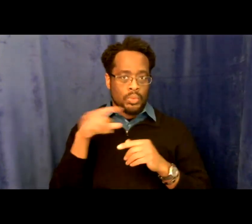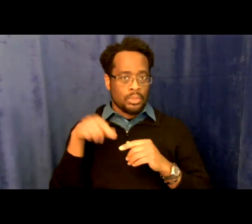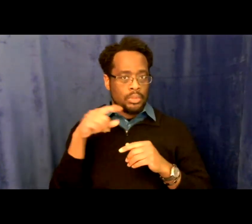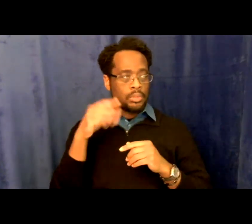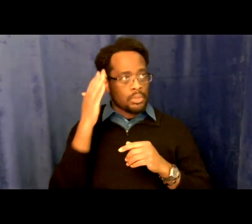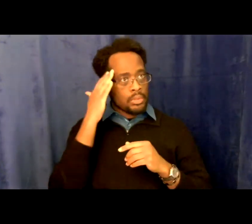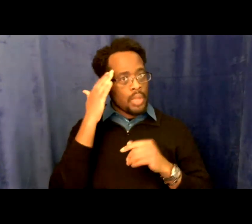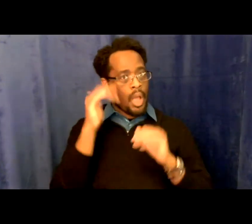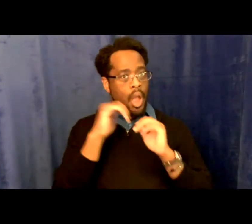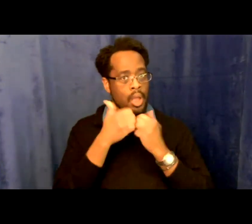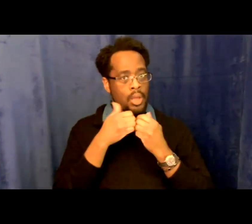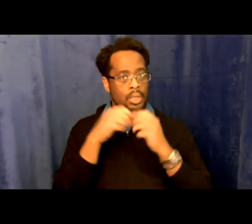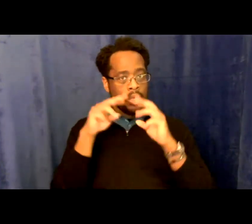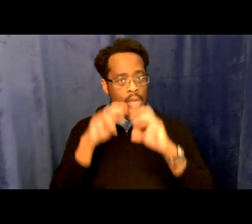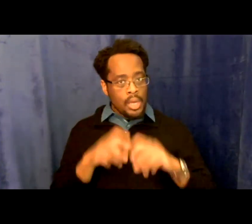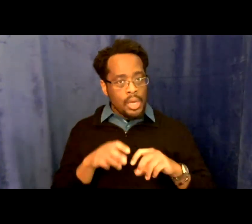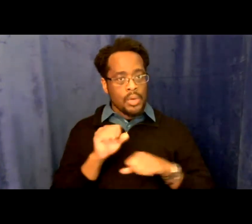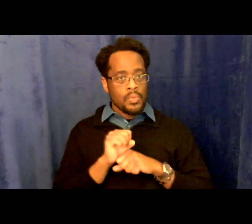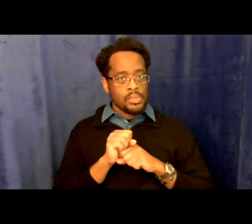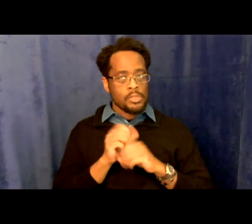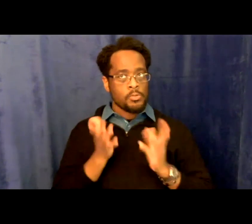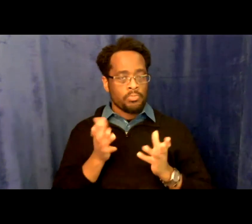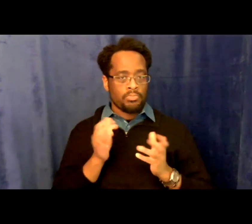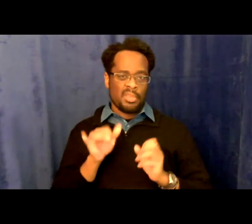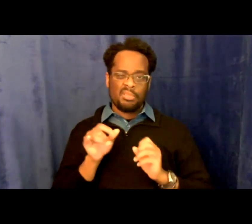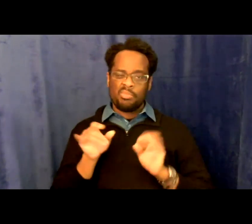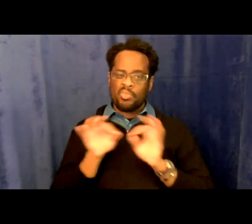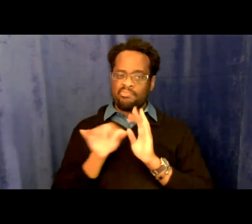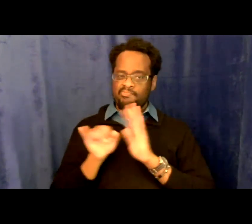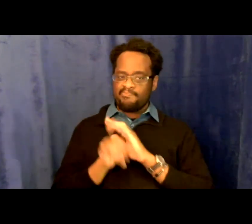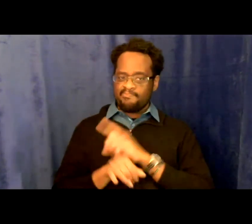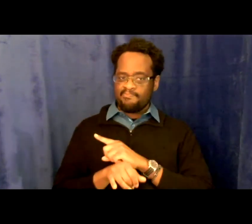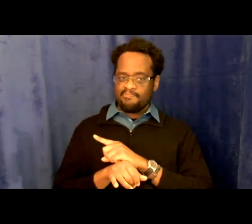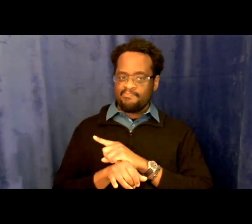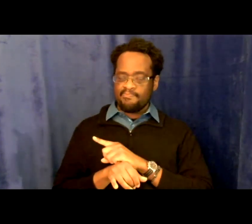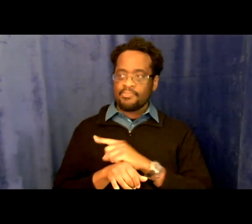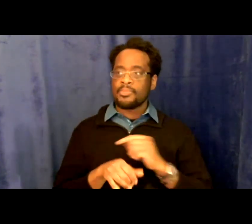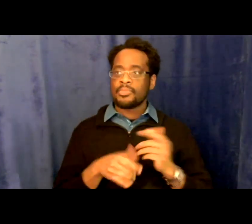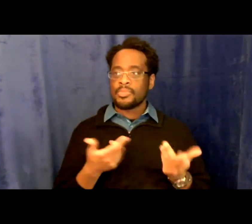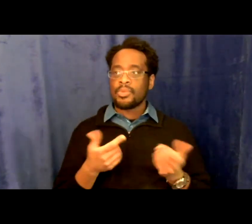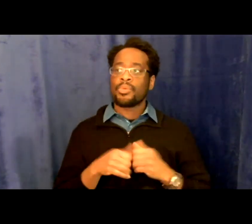do this research who really knows how to analyze this work so that's the most important part to